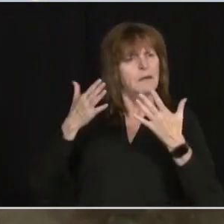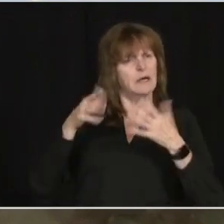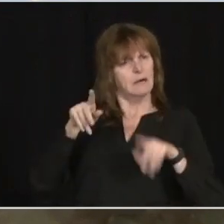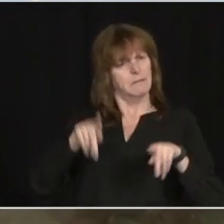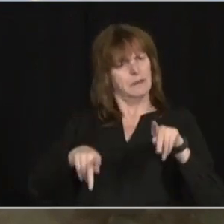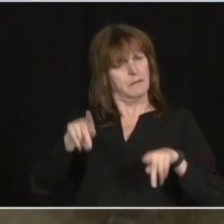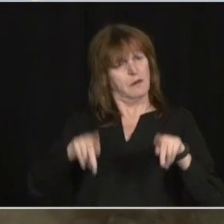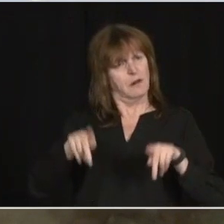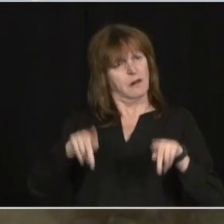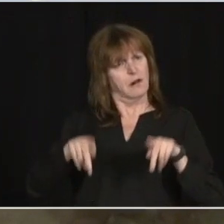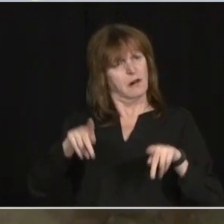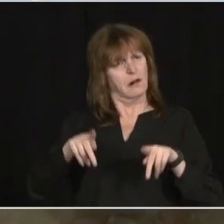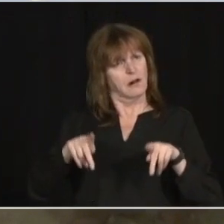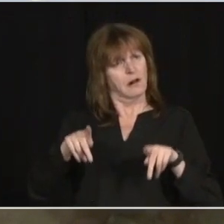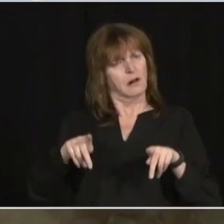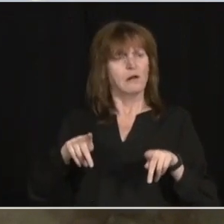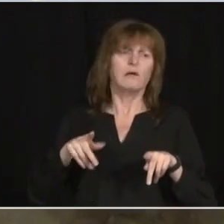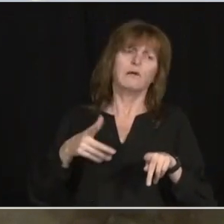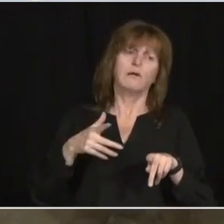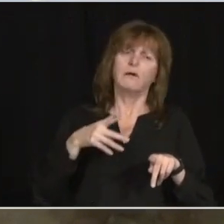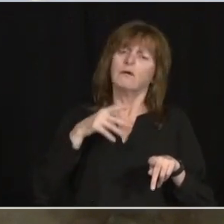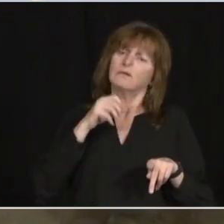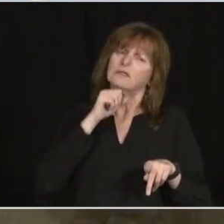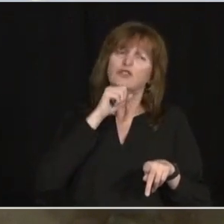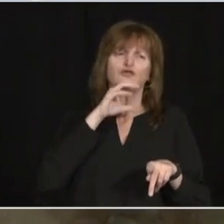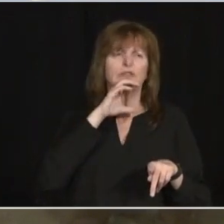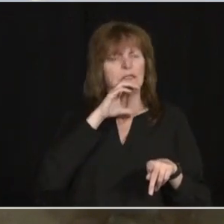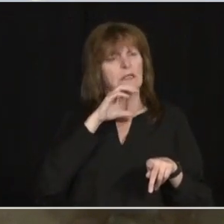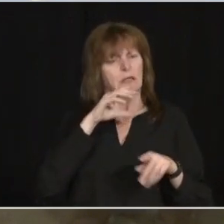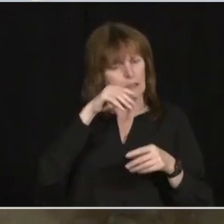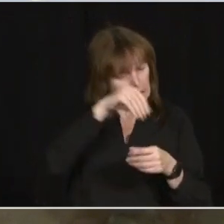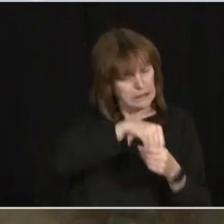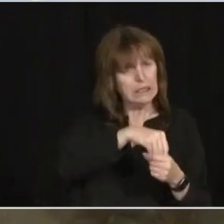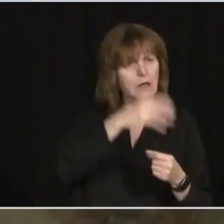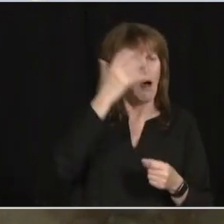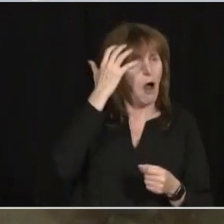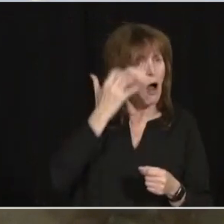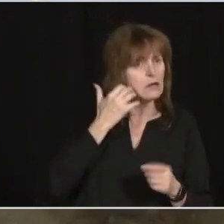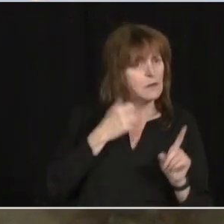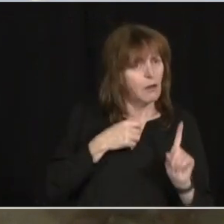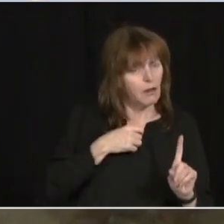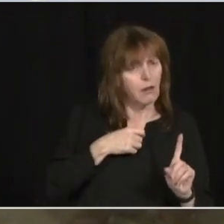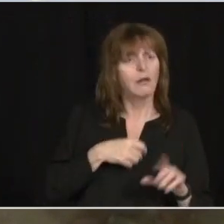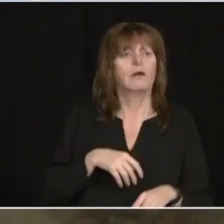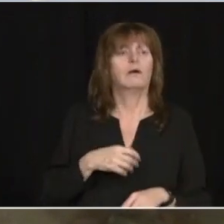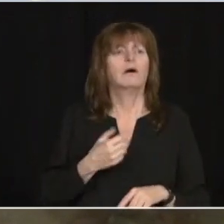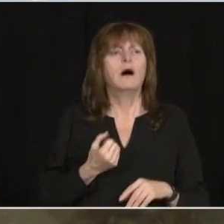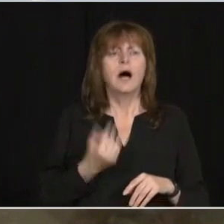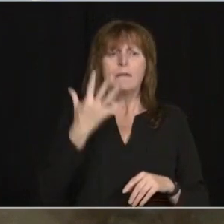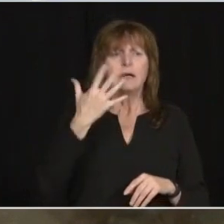COVID-19 COVID-19 COVID-19 COVID-19 positive were transferred to hospitals and he said that is not being tracked and he believes